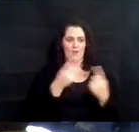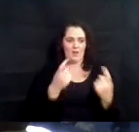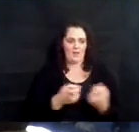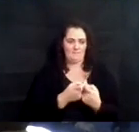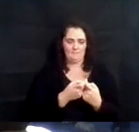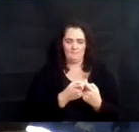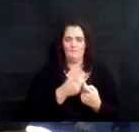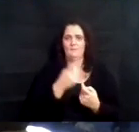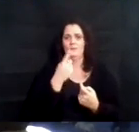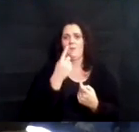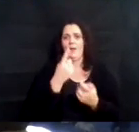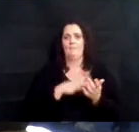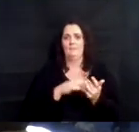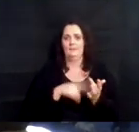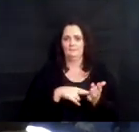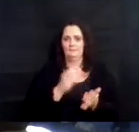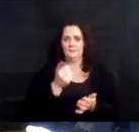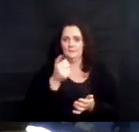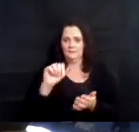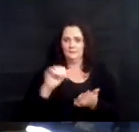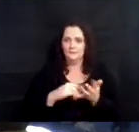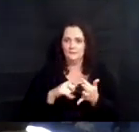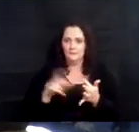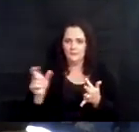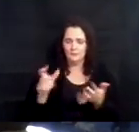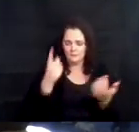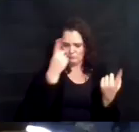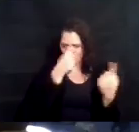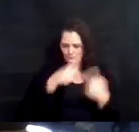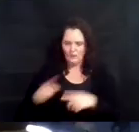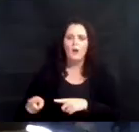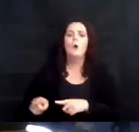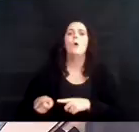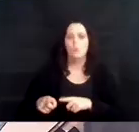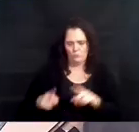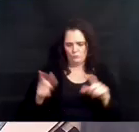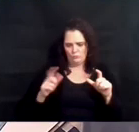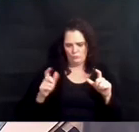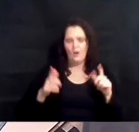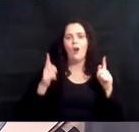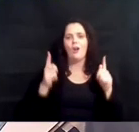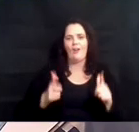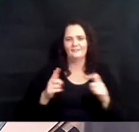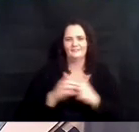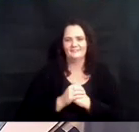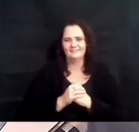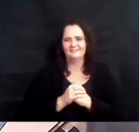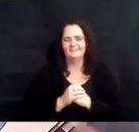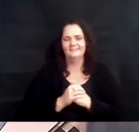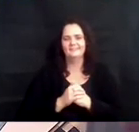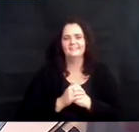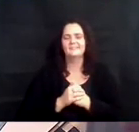Okay, let's move back over here again, alright, so thus far we've taken 8 frames, I'm gonna take a few more.